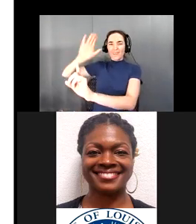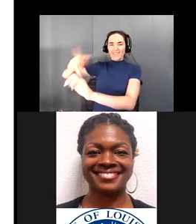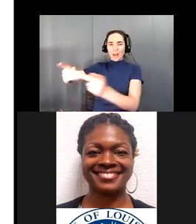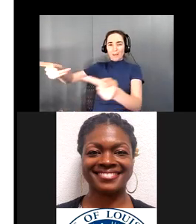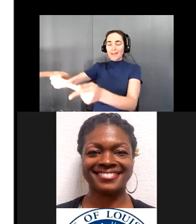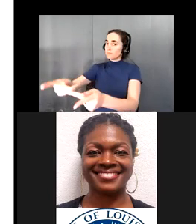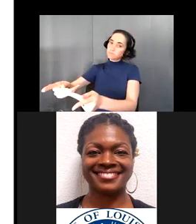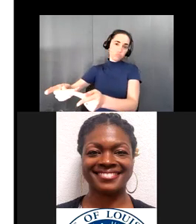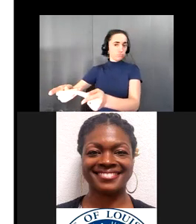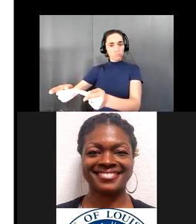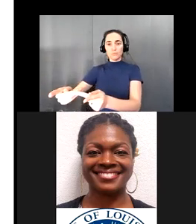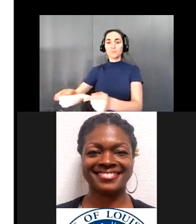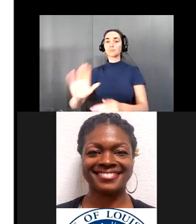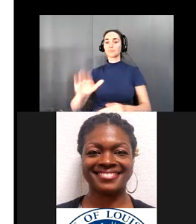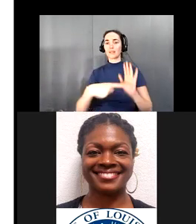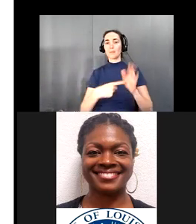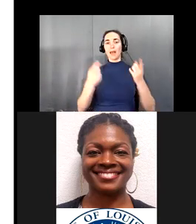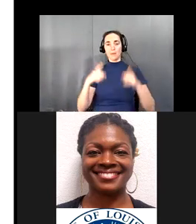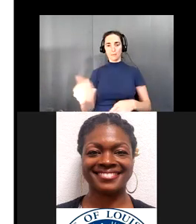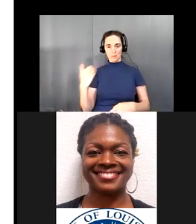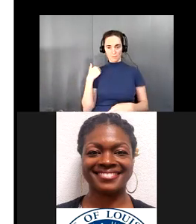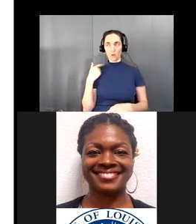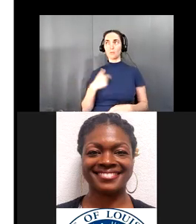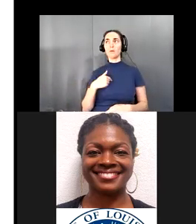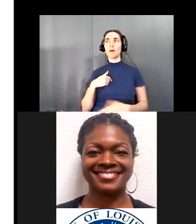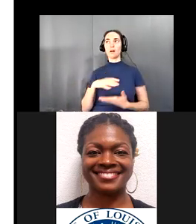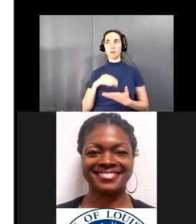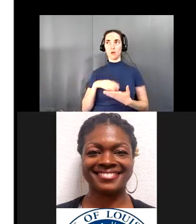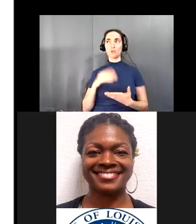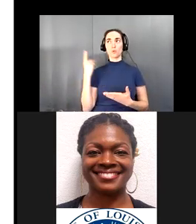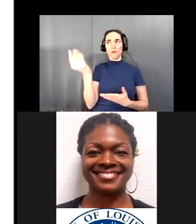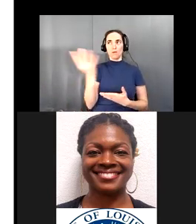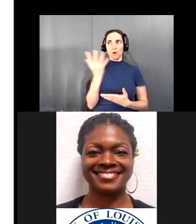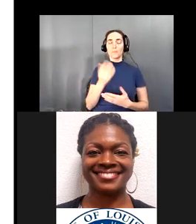16:16:17 We had an instance that I was aware of made aware of that it was not autism, it